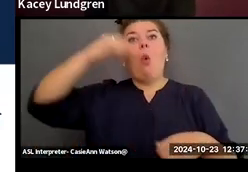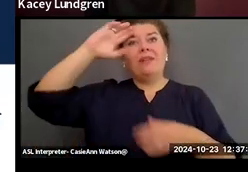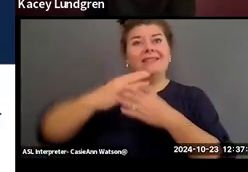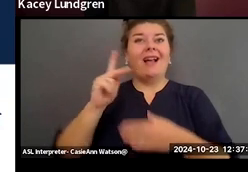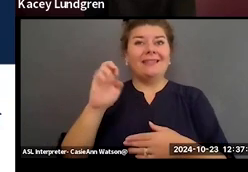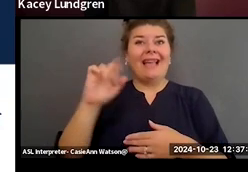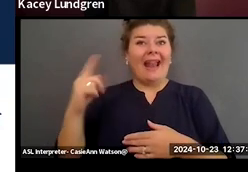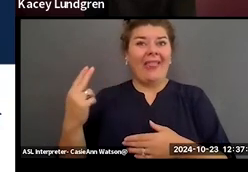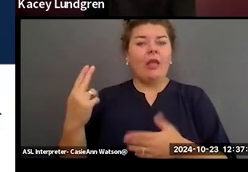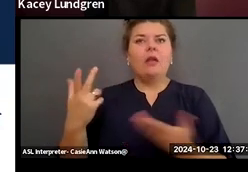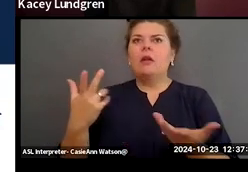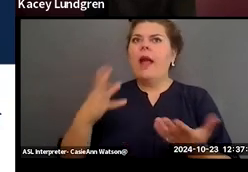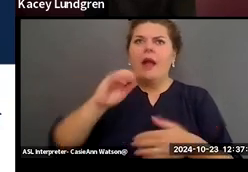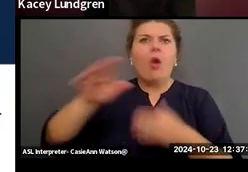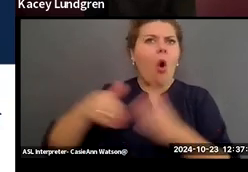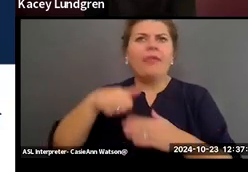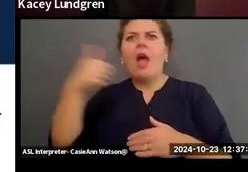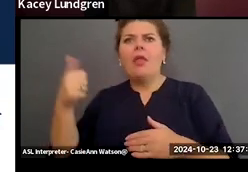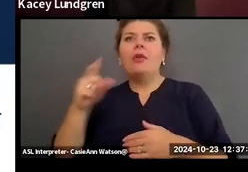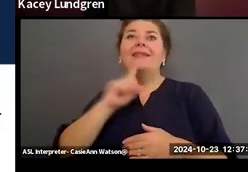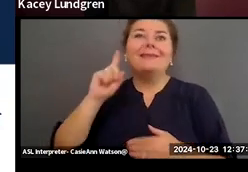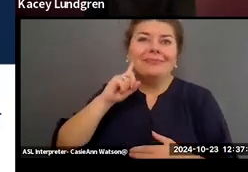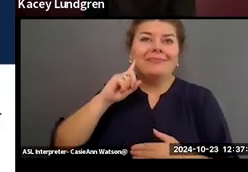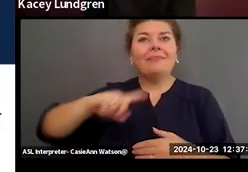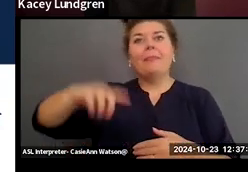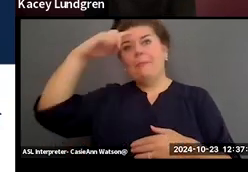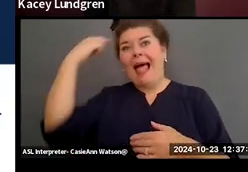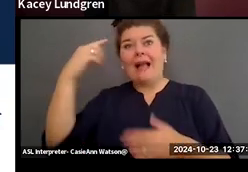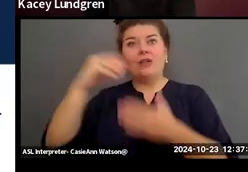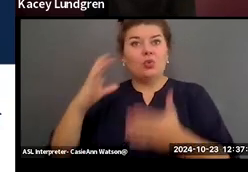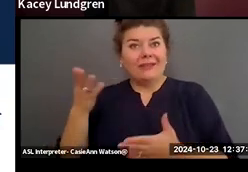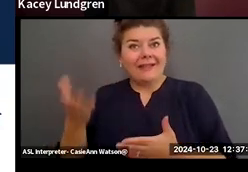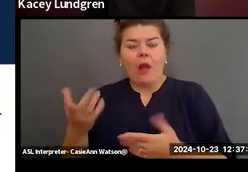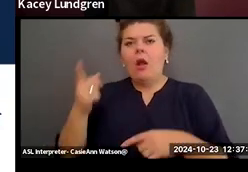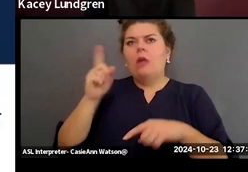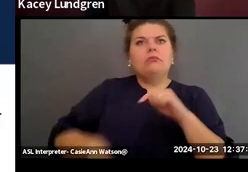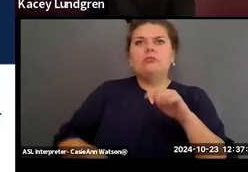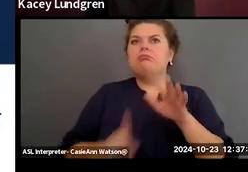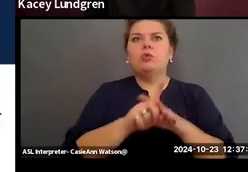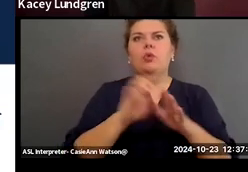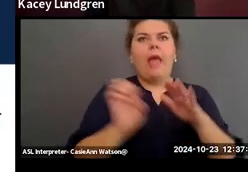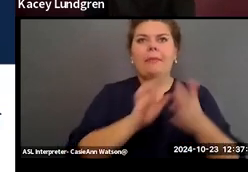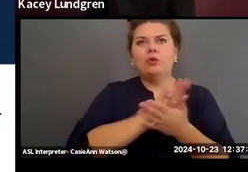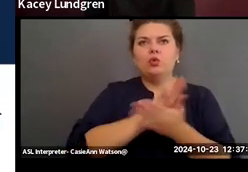and all of the other Black deaf children living in DC who were banned from attending the elementary school on Gallaudet campus.